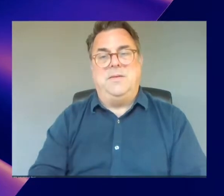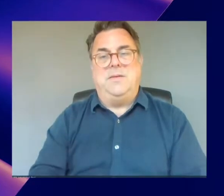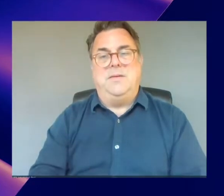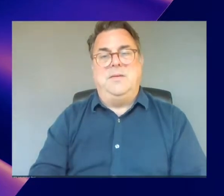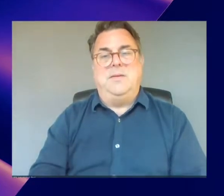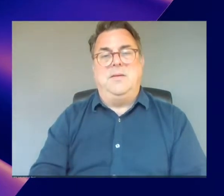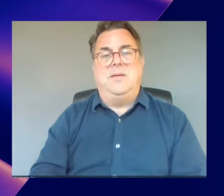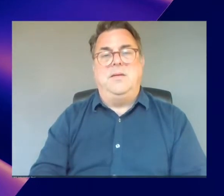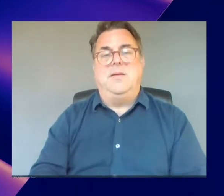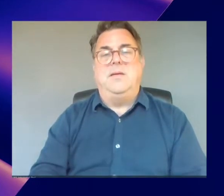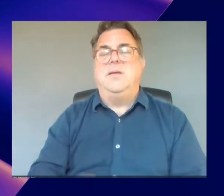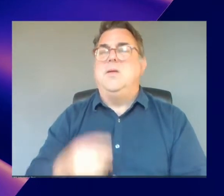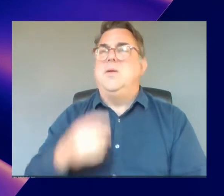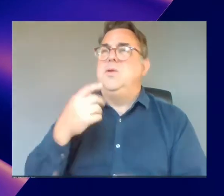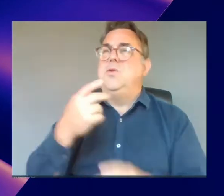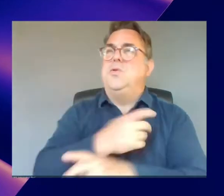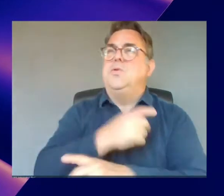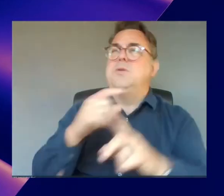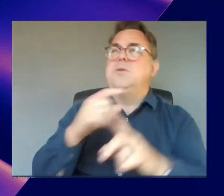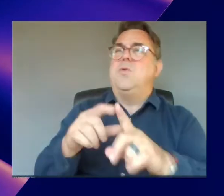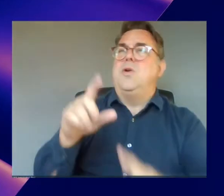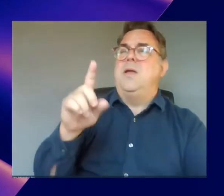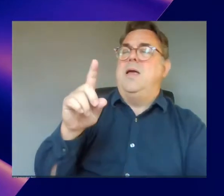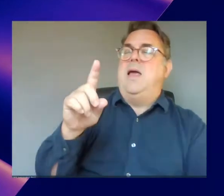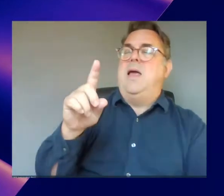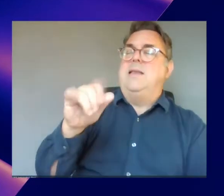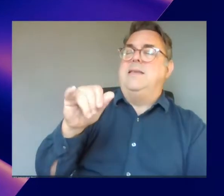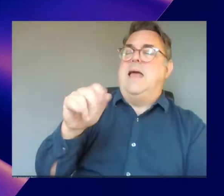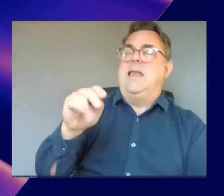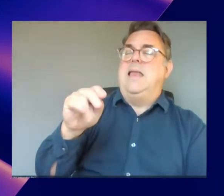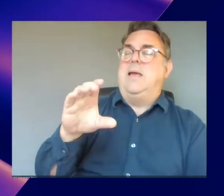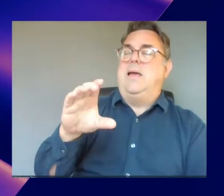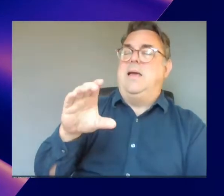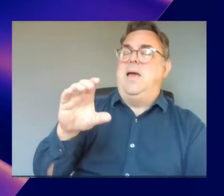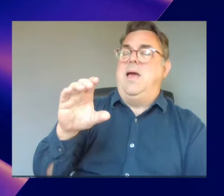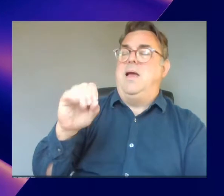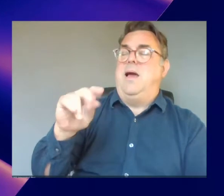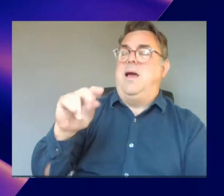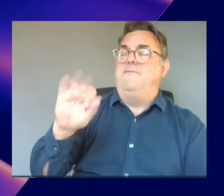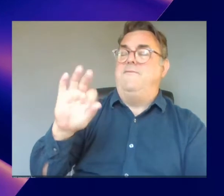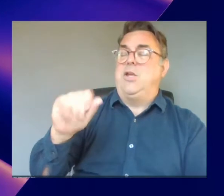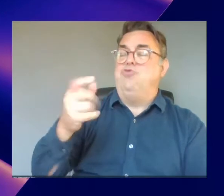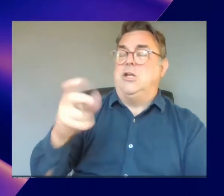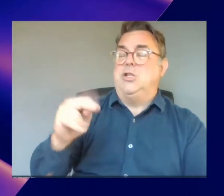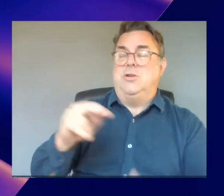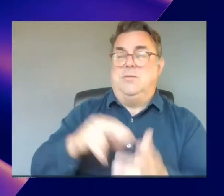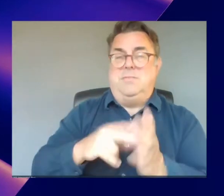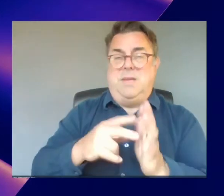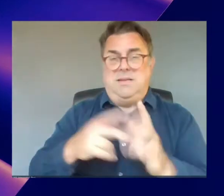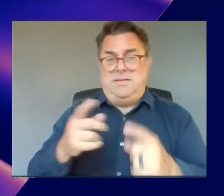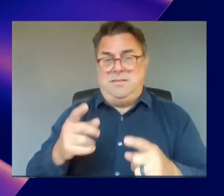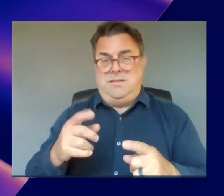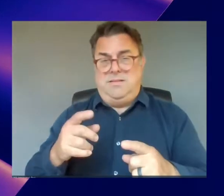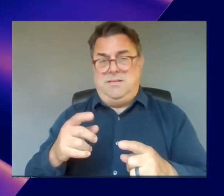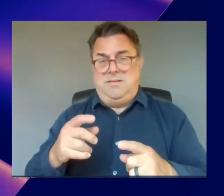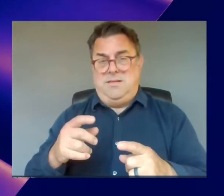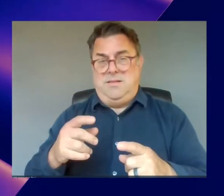dynamic configurations. So, does this, Extensions allows you to be able to do dynamic configuration?